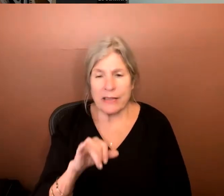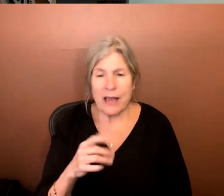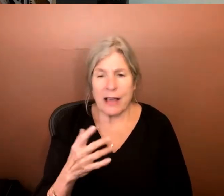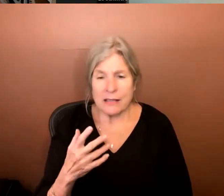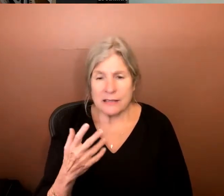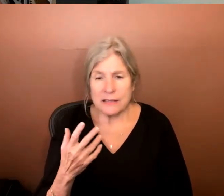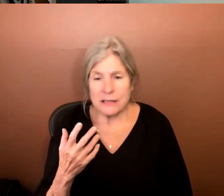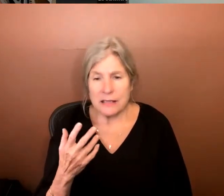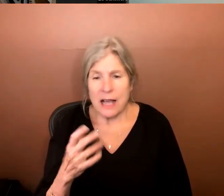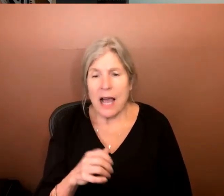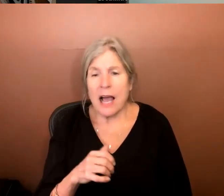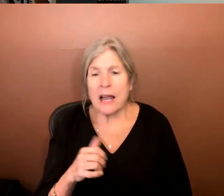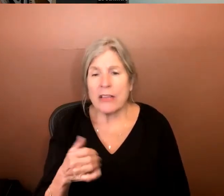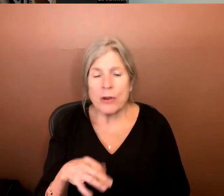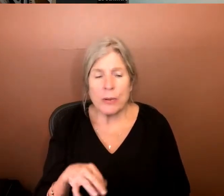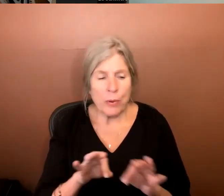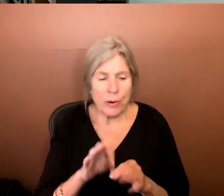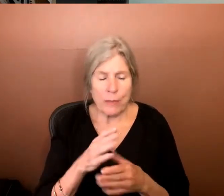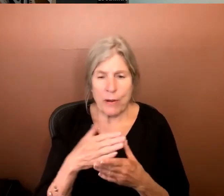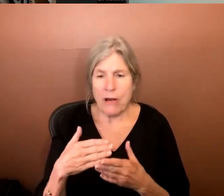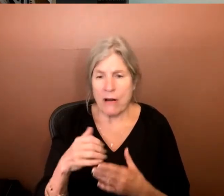Another important part of that are the